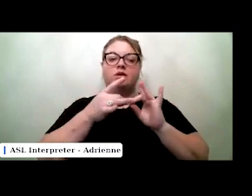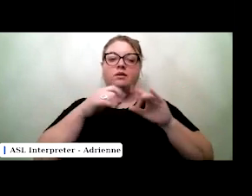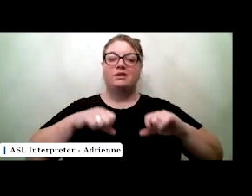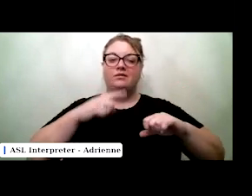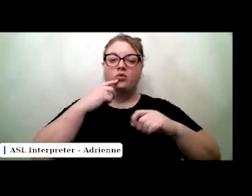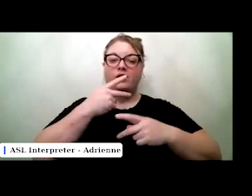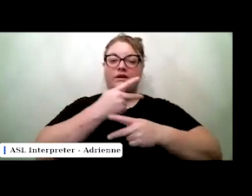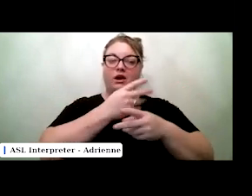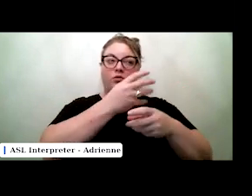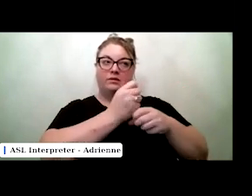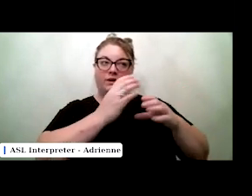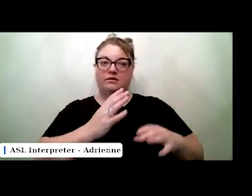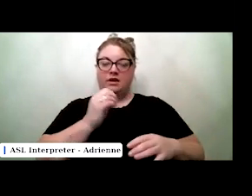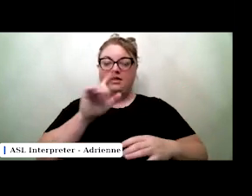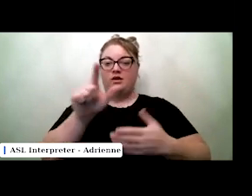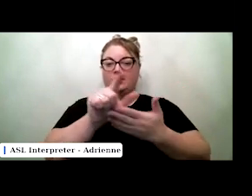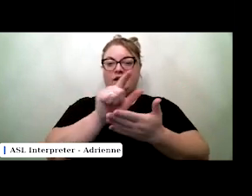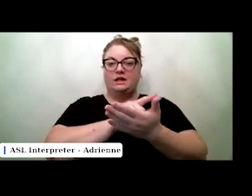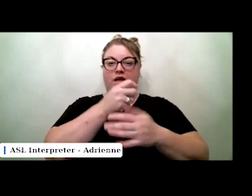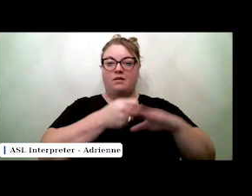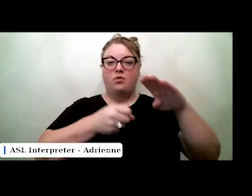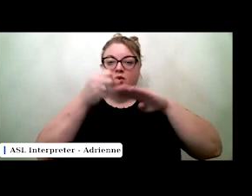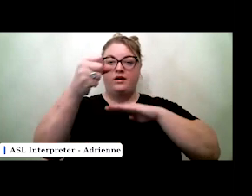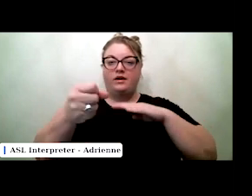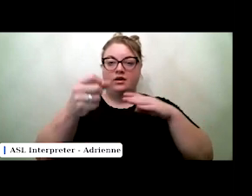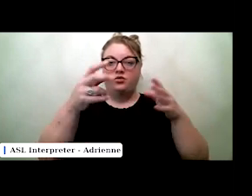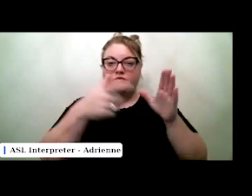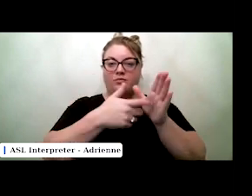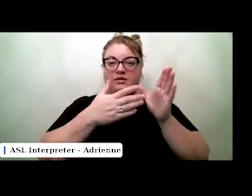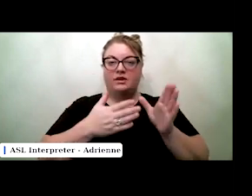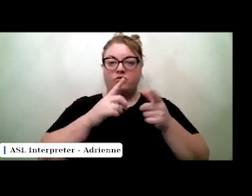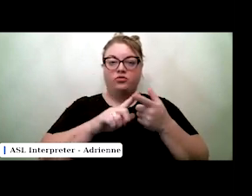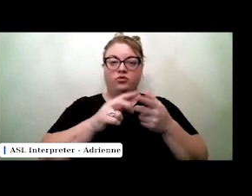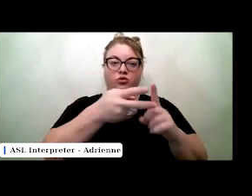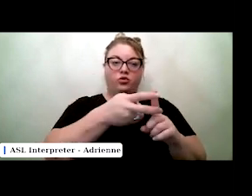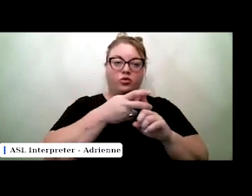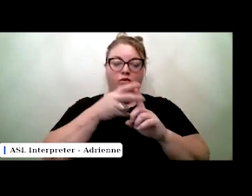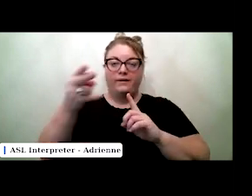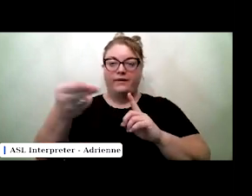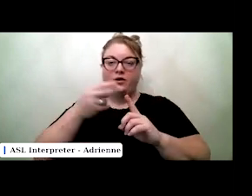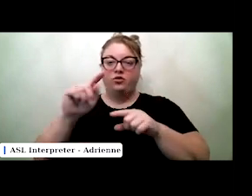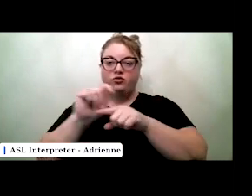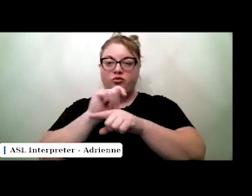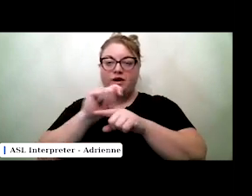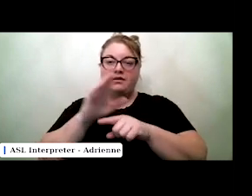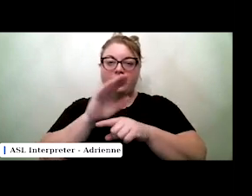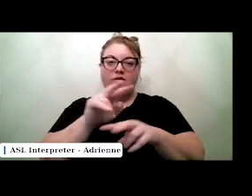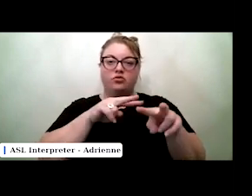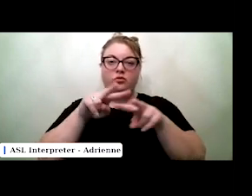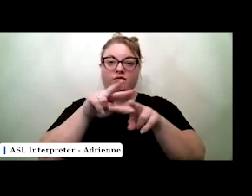And their legally appointed representatives to recruit. Hire, train and supervise their own direct care workers.